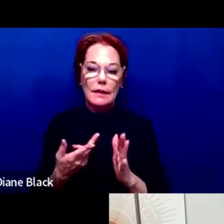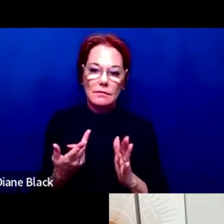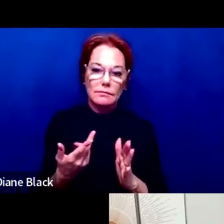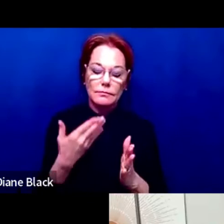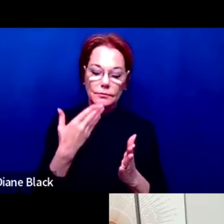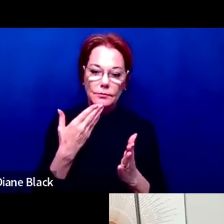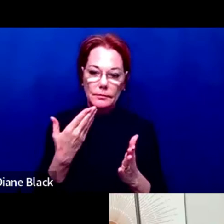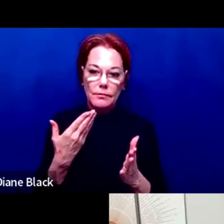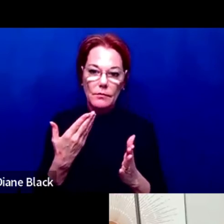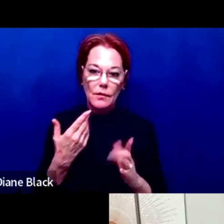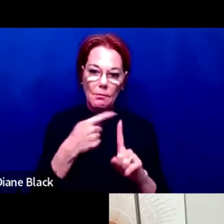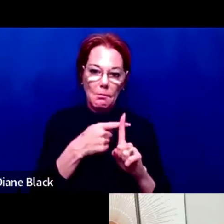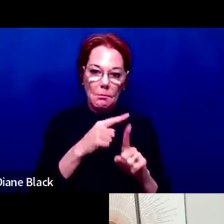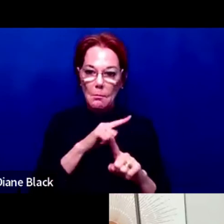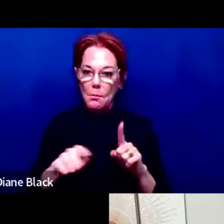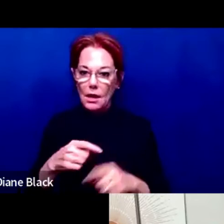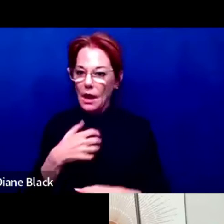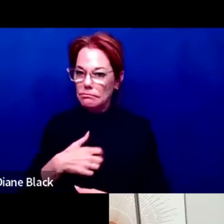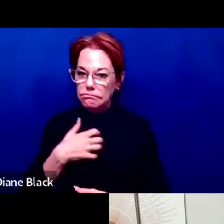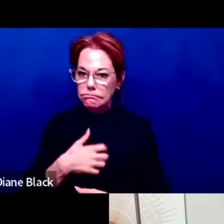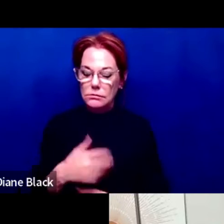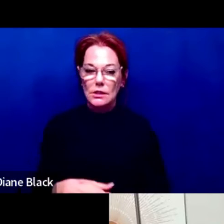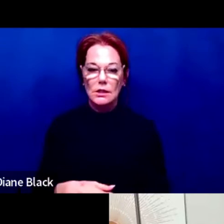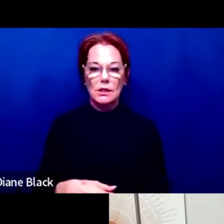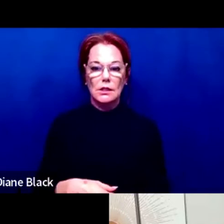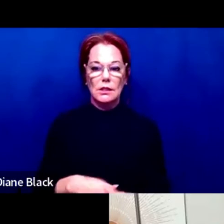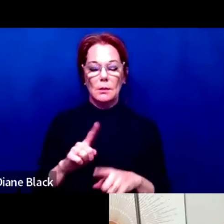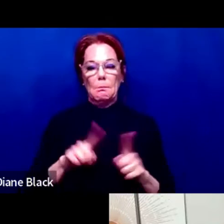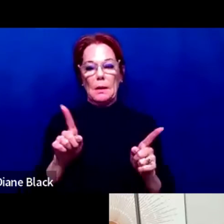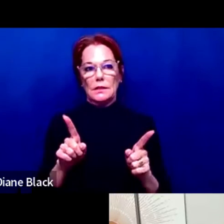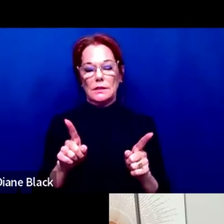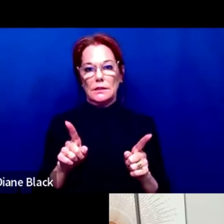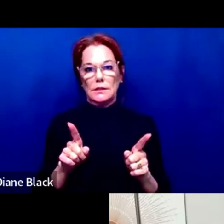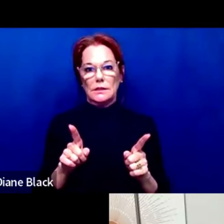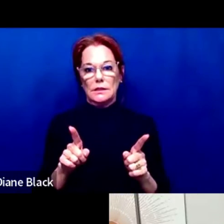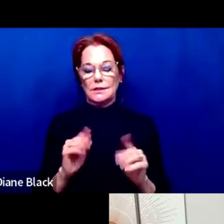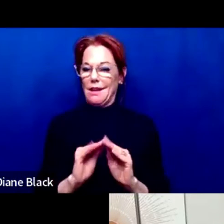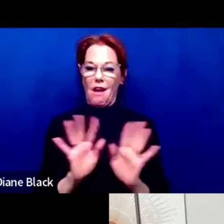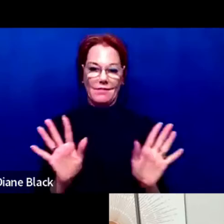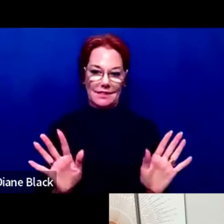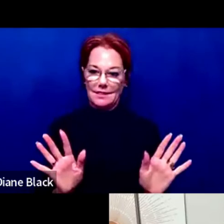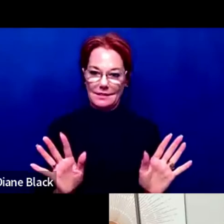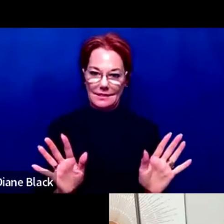problem, and then we'll figure out what he's eligible for. But, you know, that obviously doesn't take into consideration the